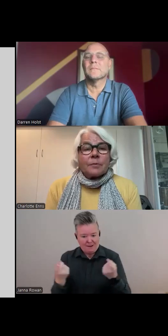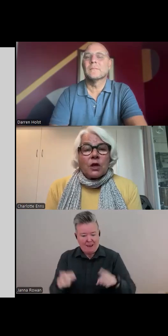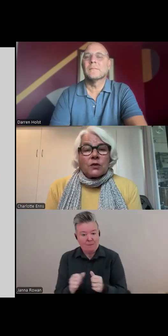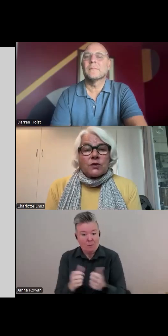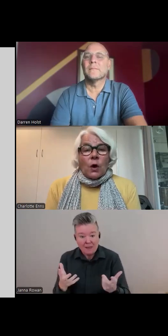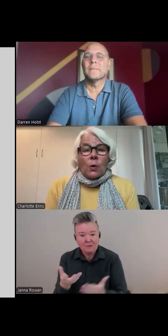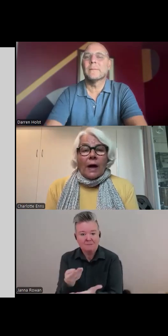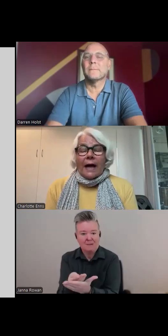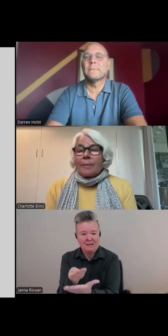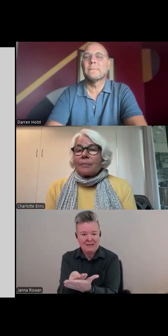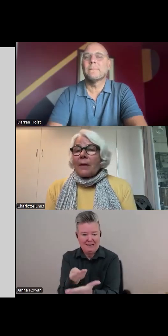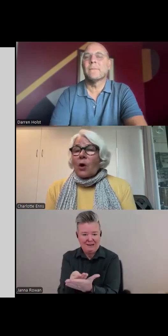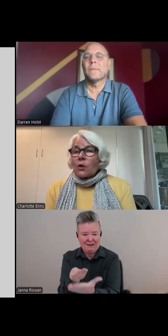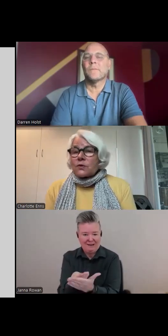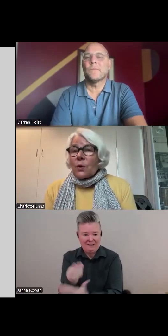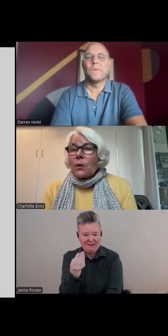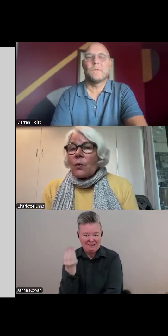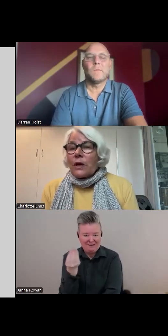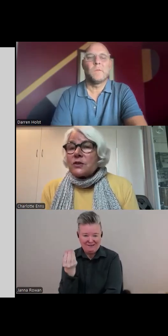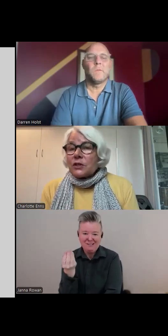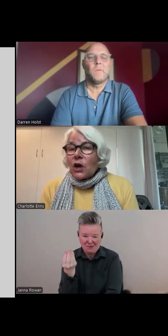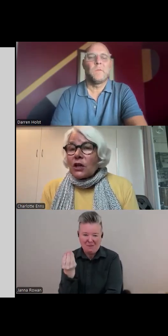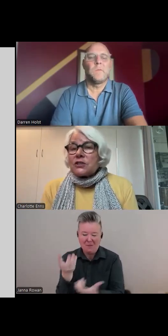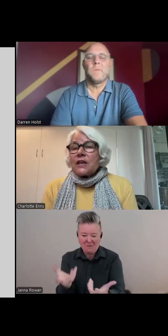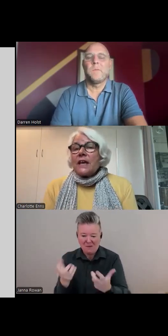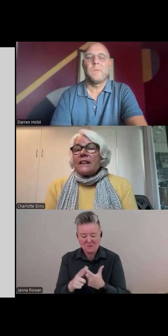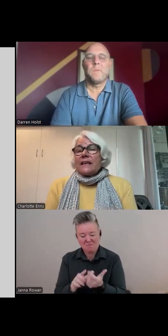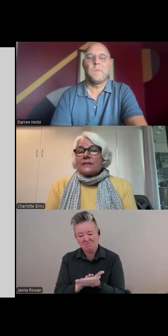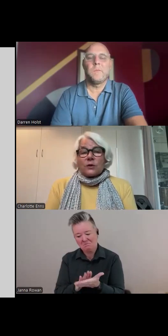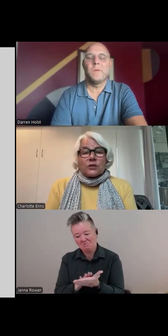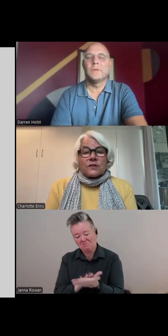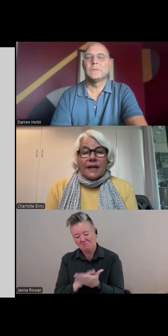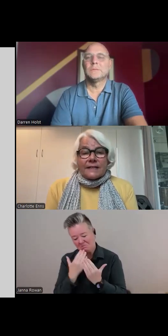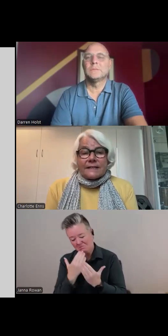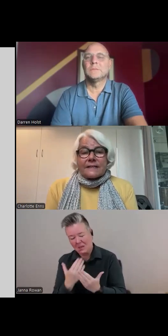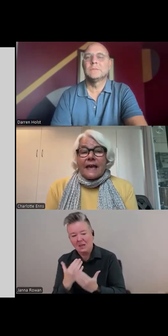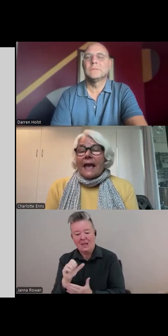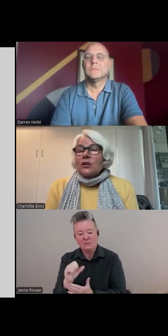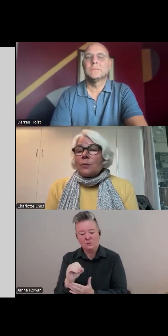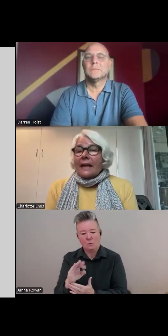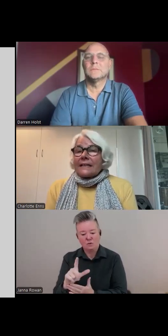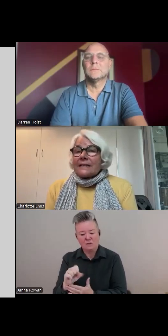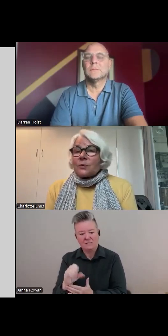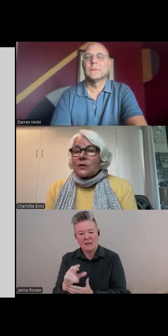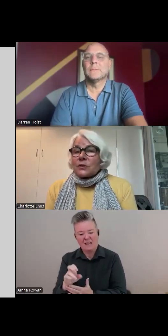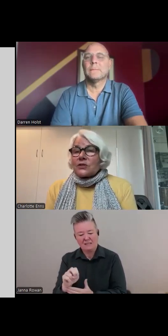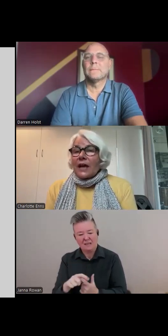So, I also want to acknowledge the Social Sciences and Humanities Research Council